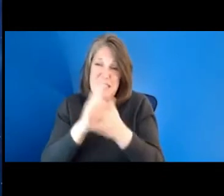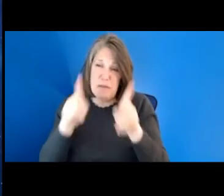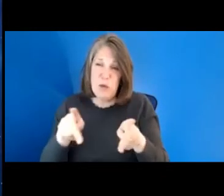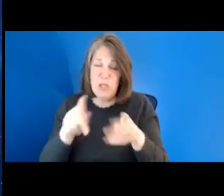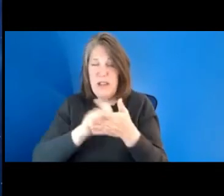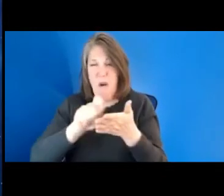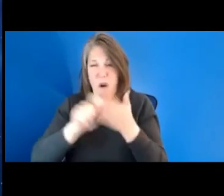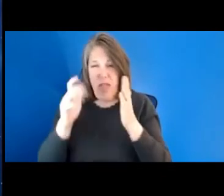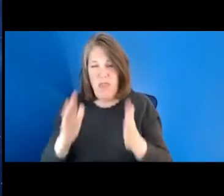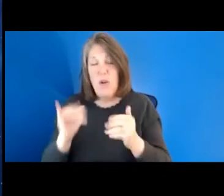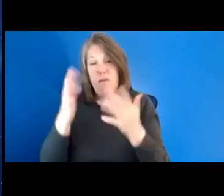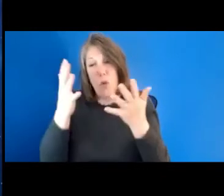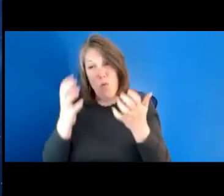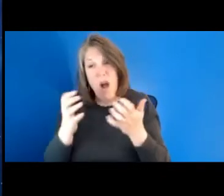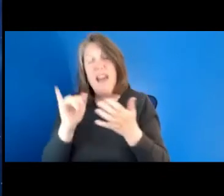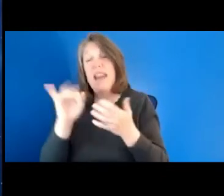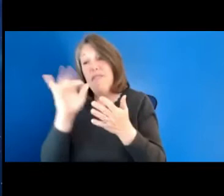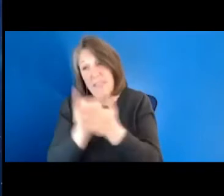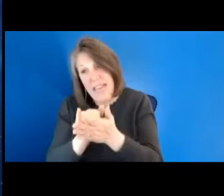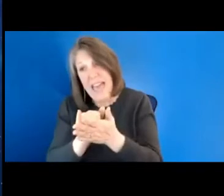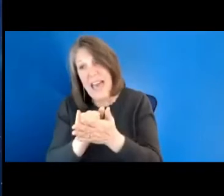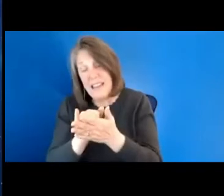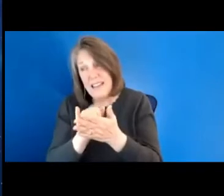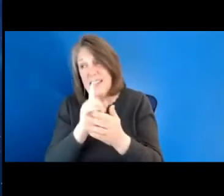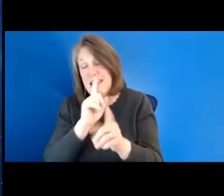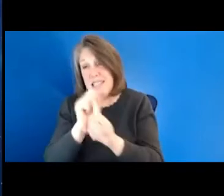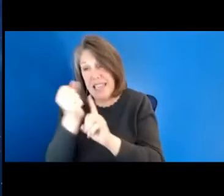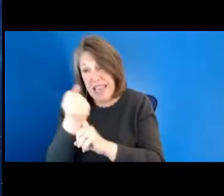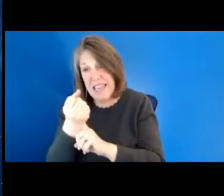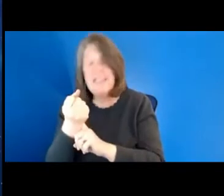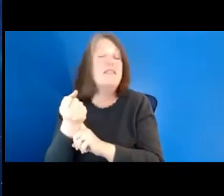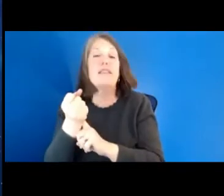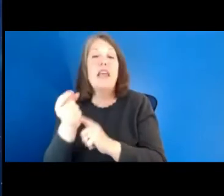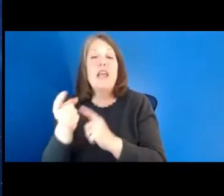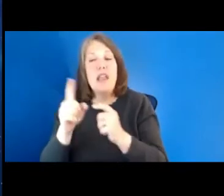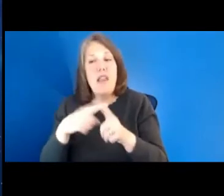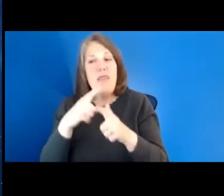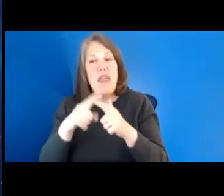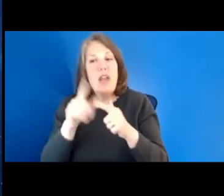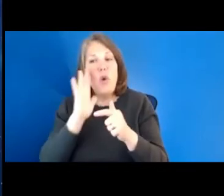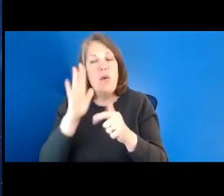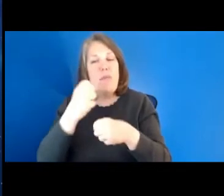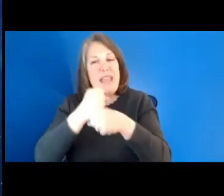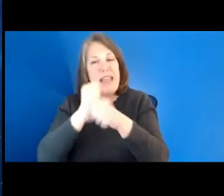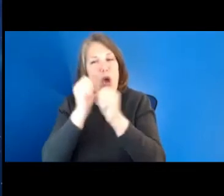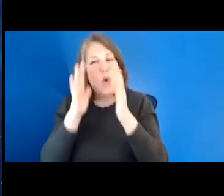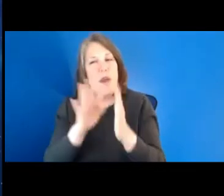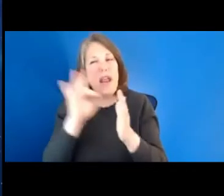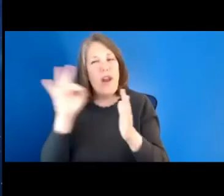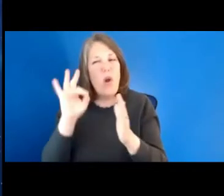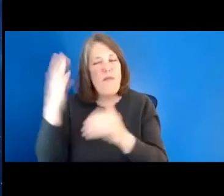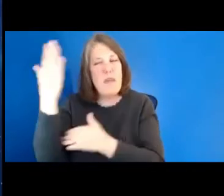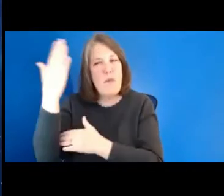If that is the case and you will be the creator of the presentation,